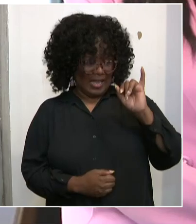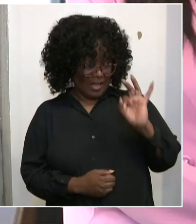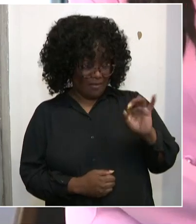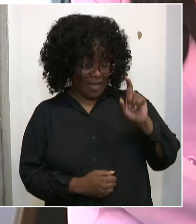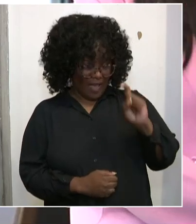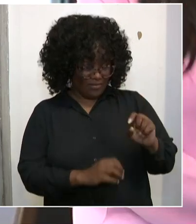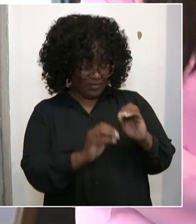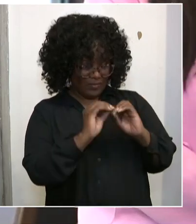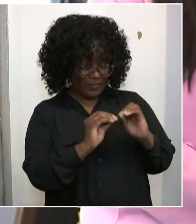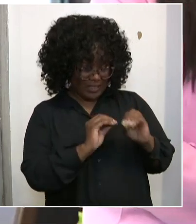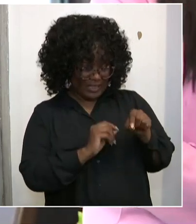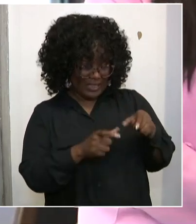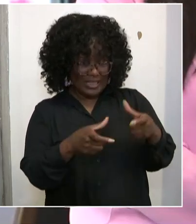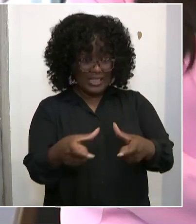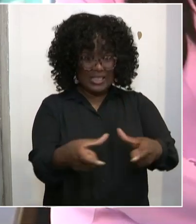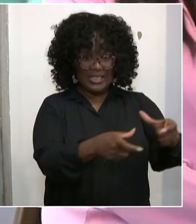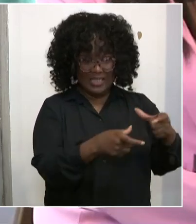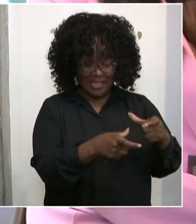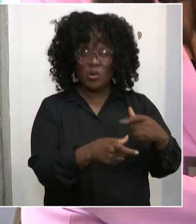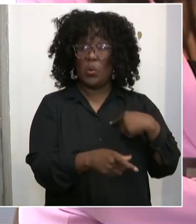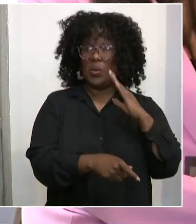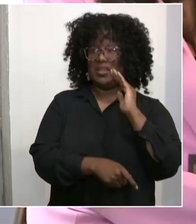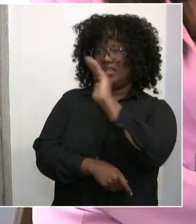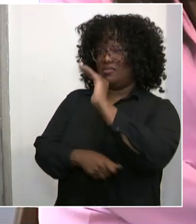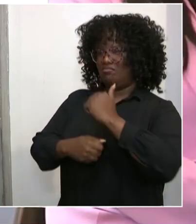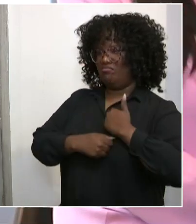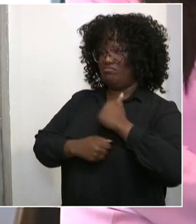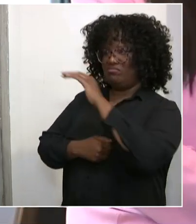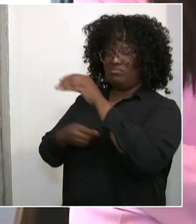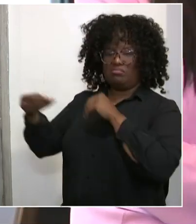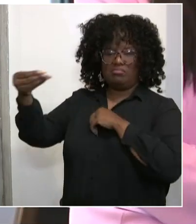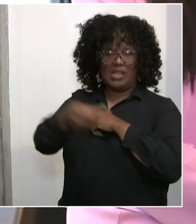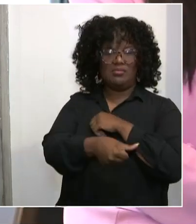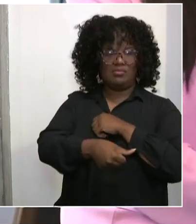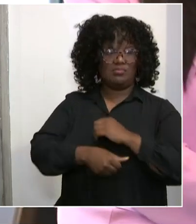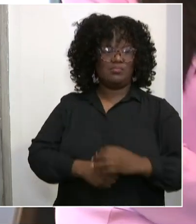The White House is planning to invite VIPs to a stand that they are building at the Elipse.